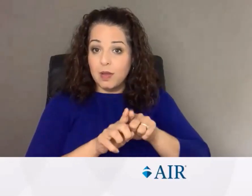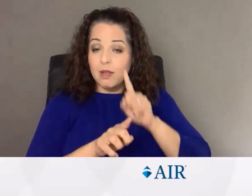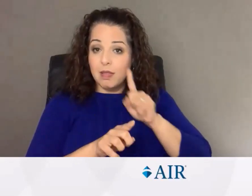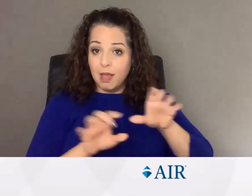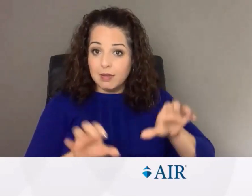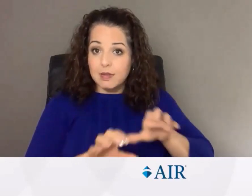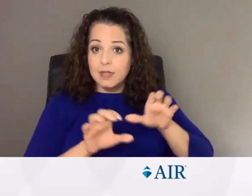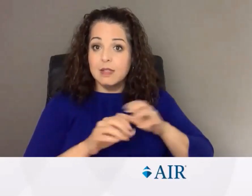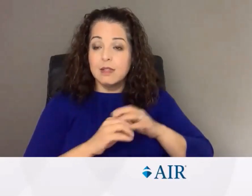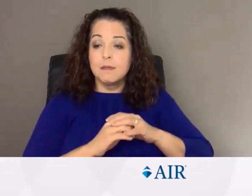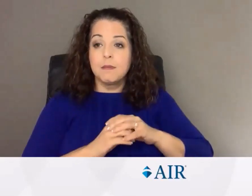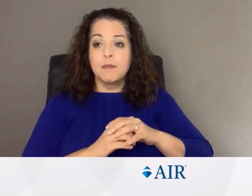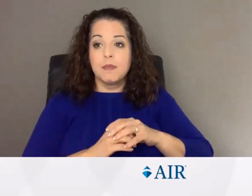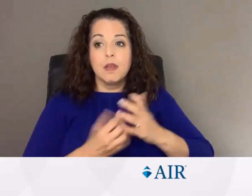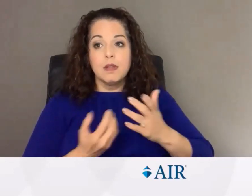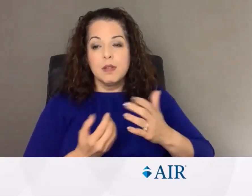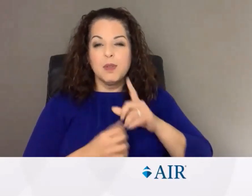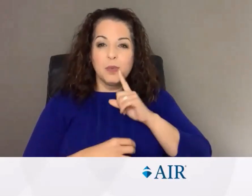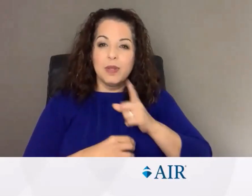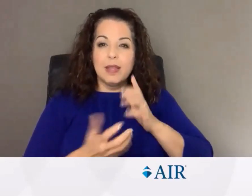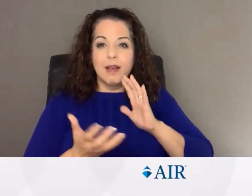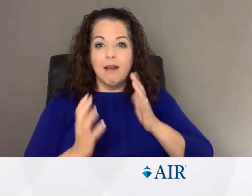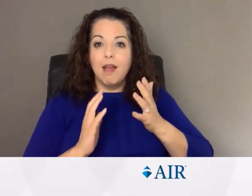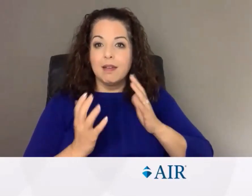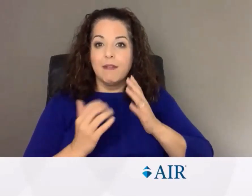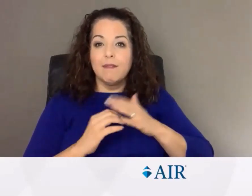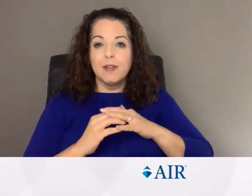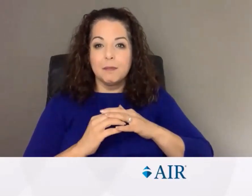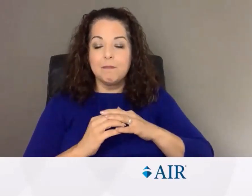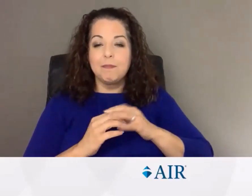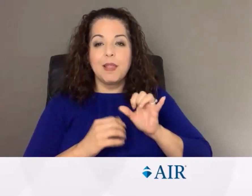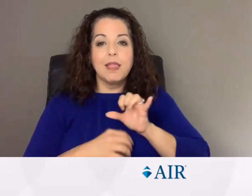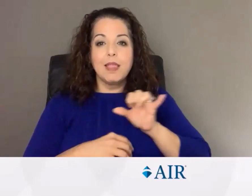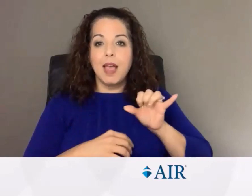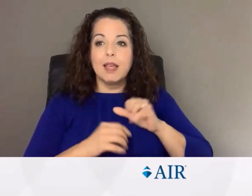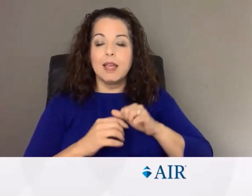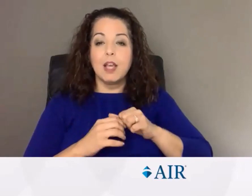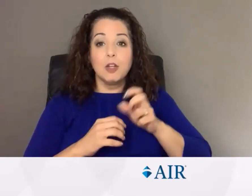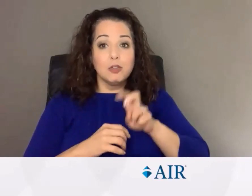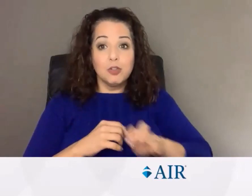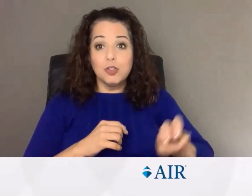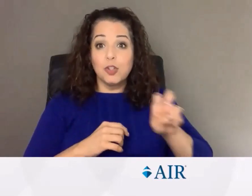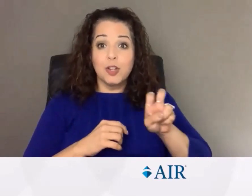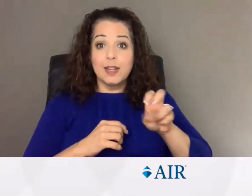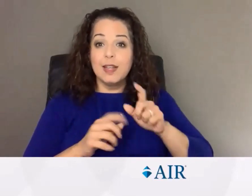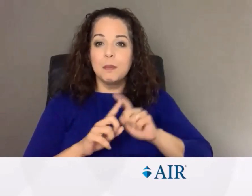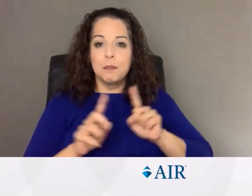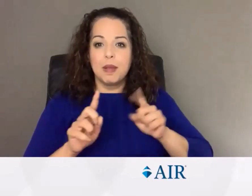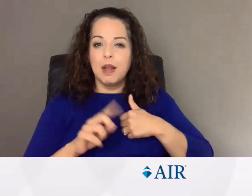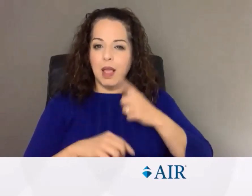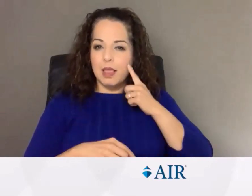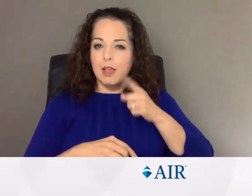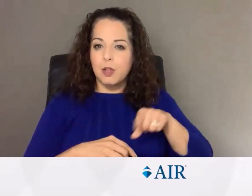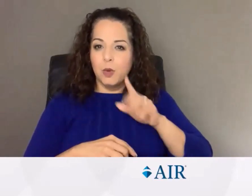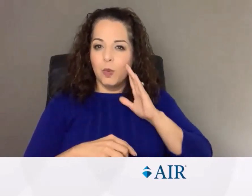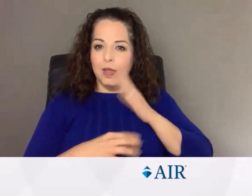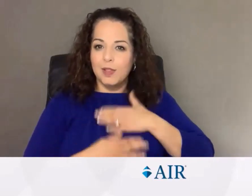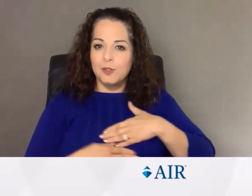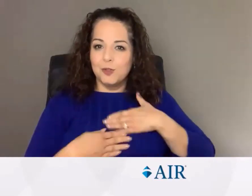So it's kind of like a journey. But I think you're going to enjoy it.